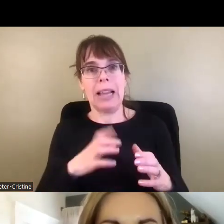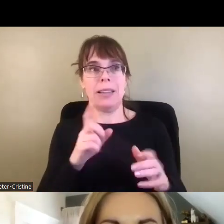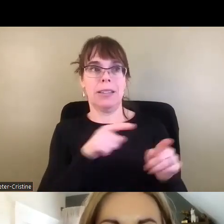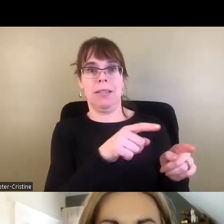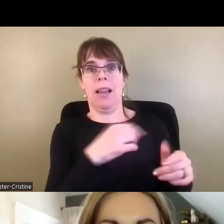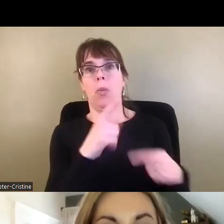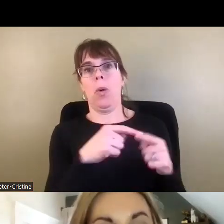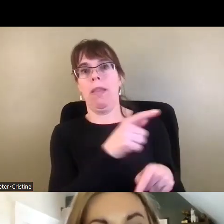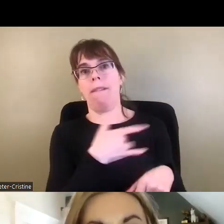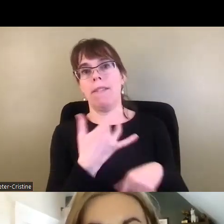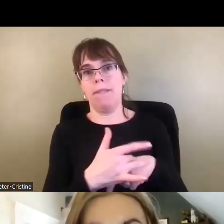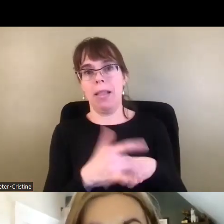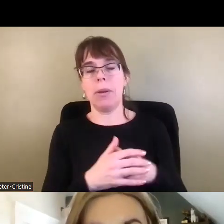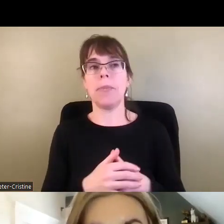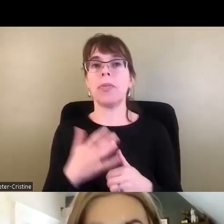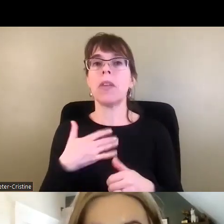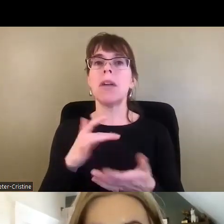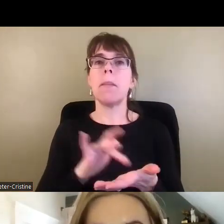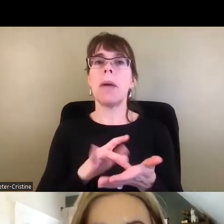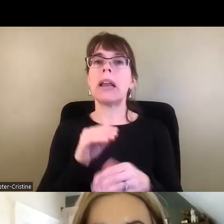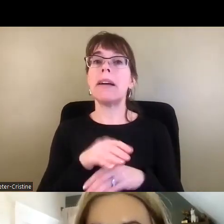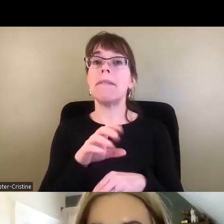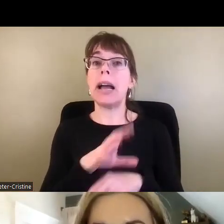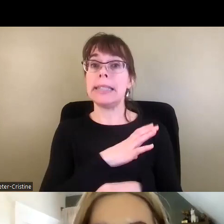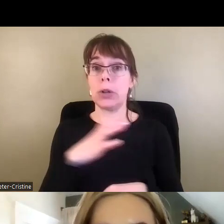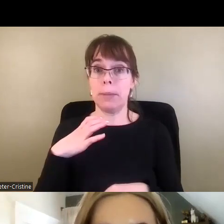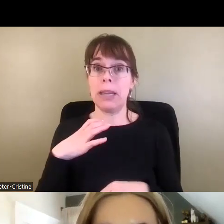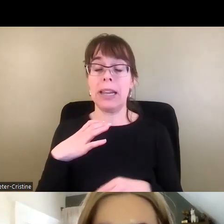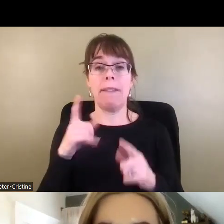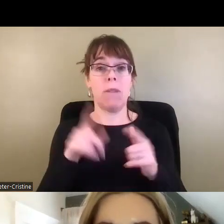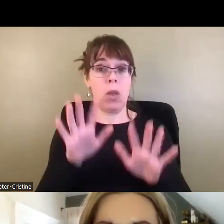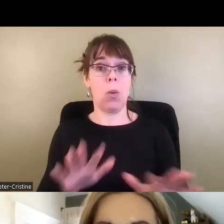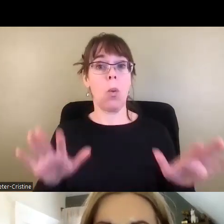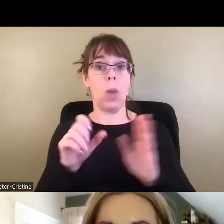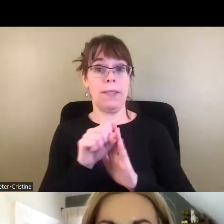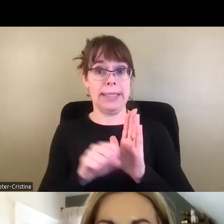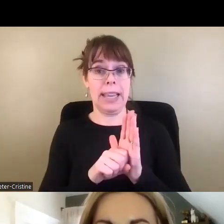We have a medical advisory committee that is statewide, so we can communicate with